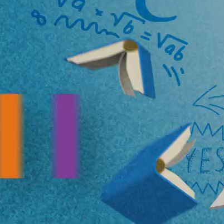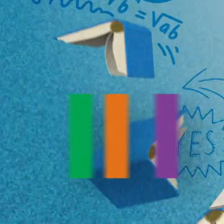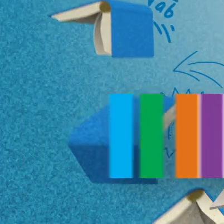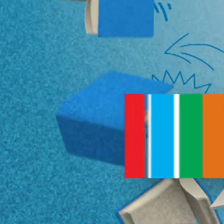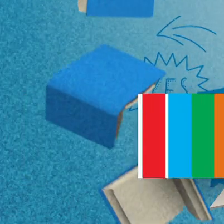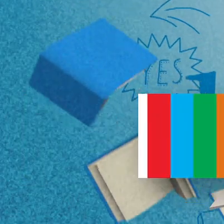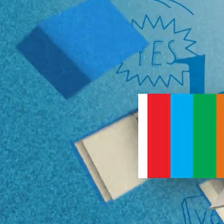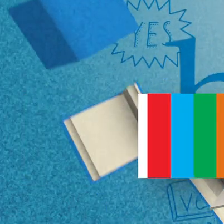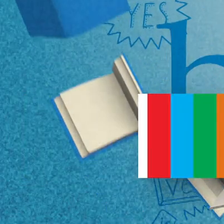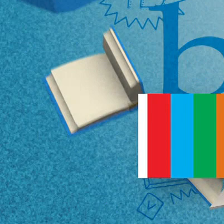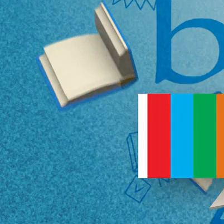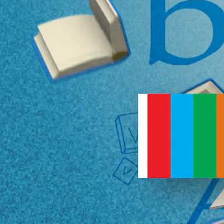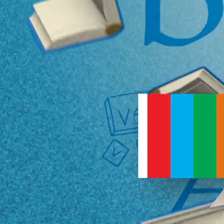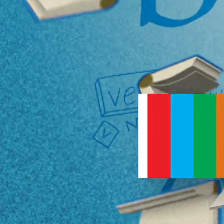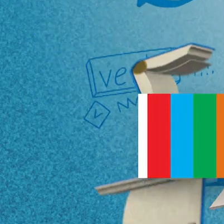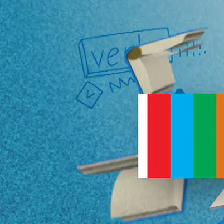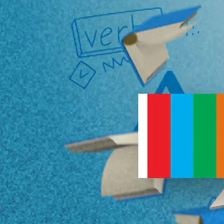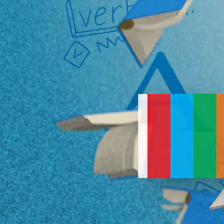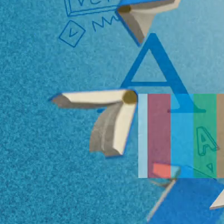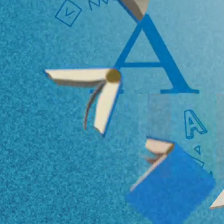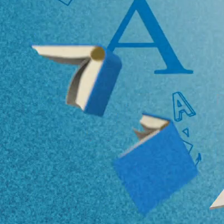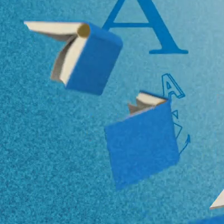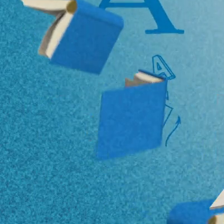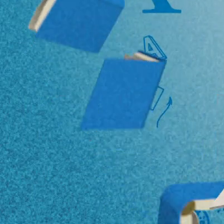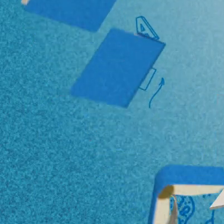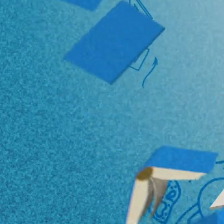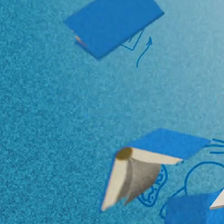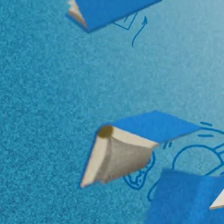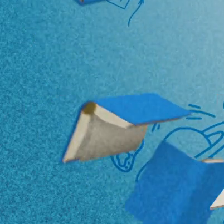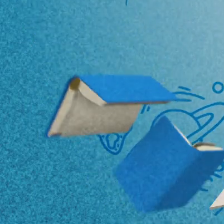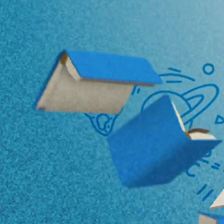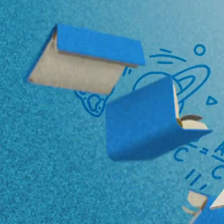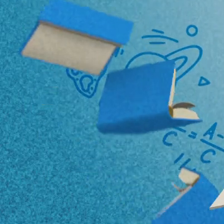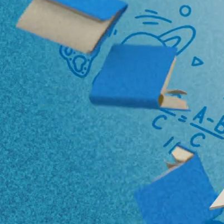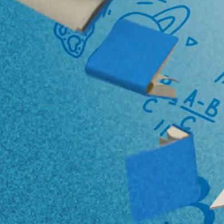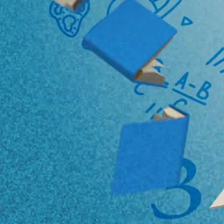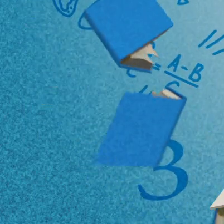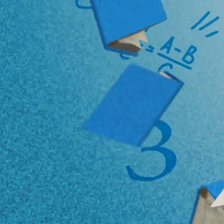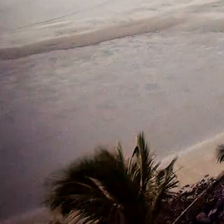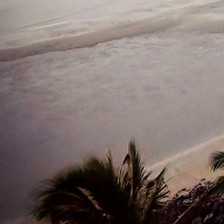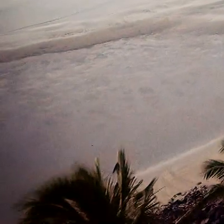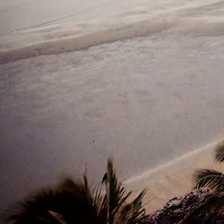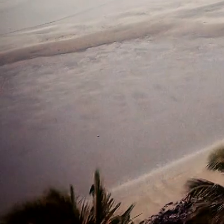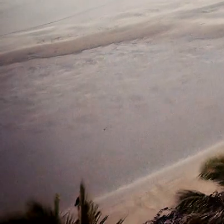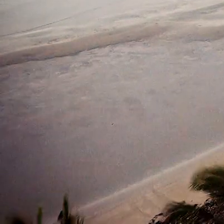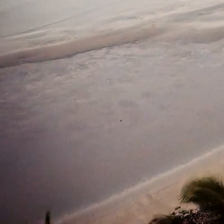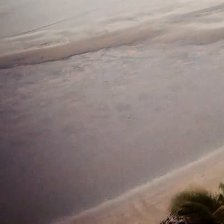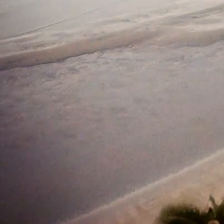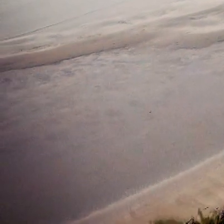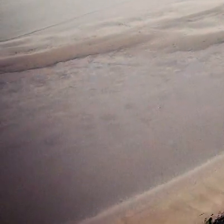Galangoor djali! My name is Destiny. I'm a Badtjala descendant from the land we stand on.